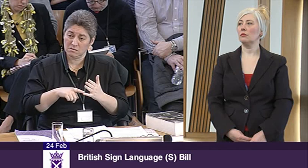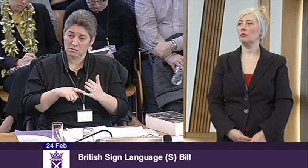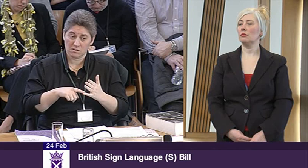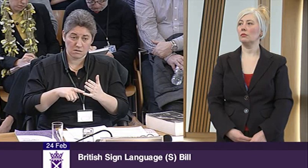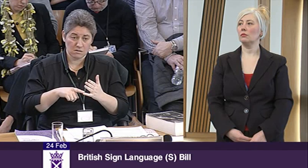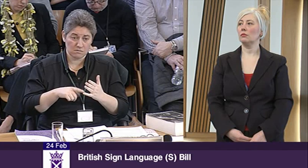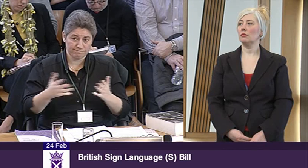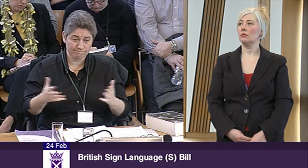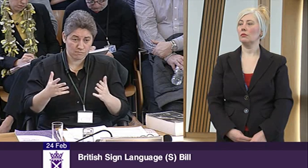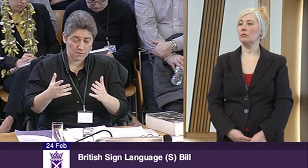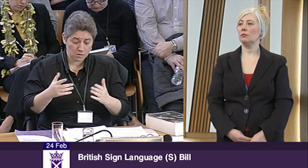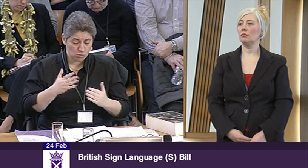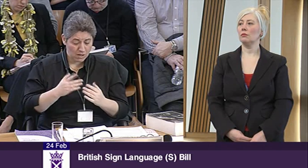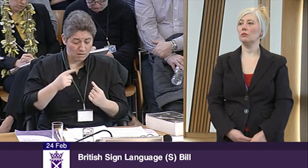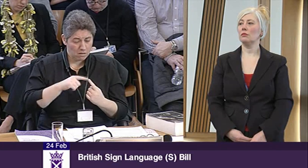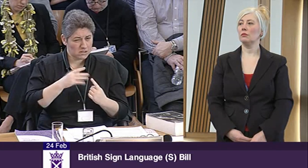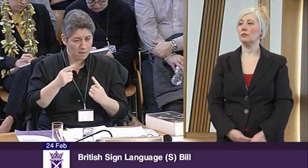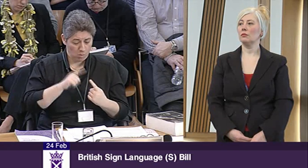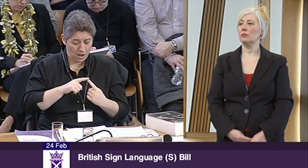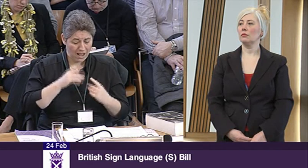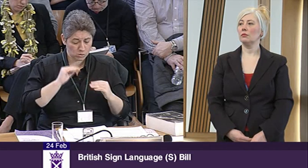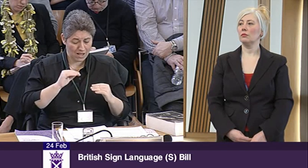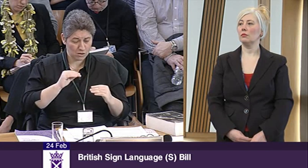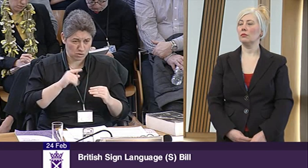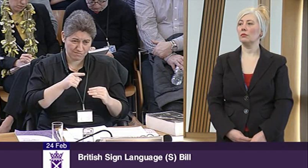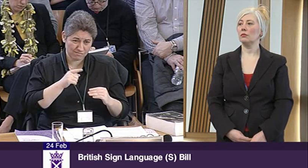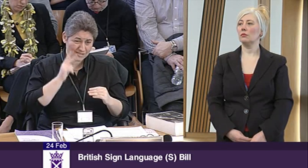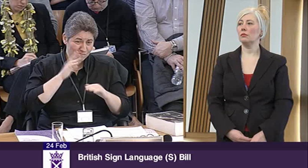culture and the arts is the fourth. The fifth area, which is equally important, is employment.